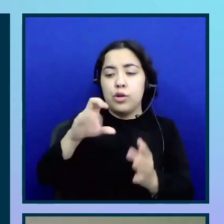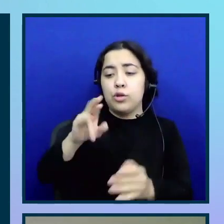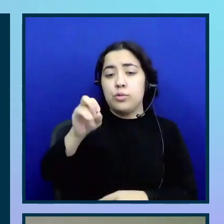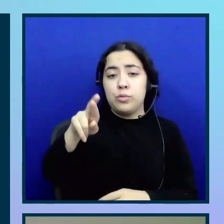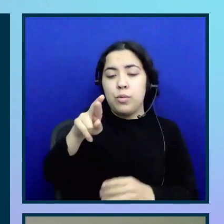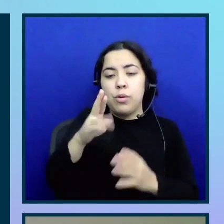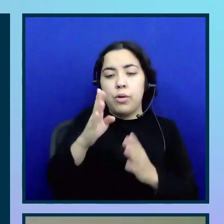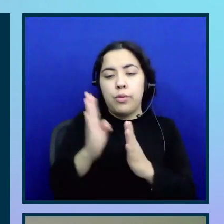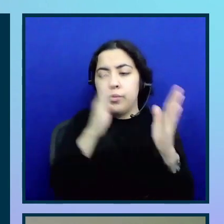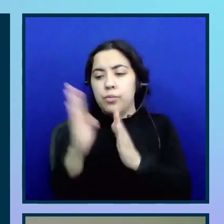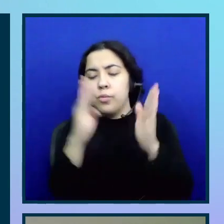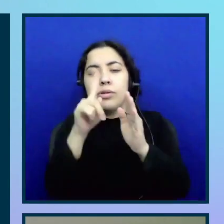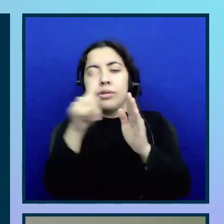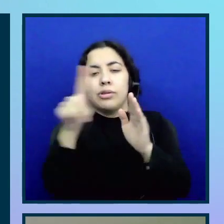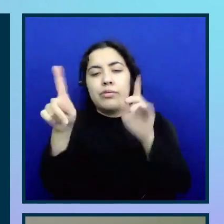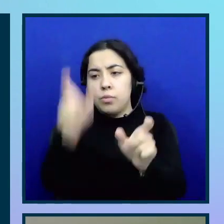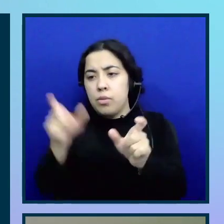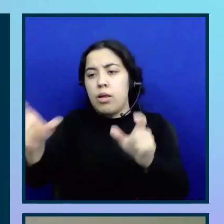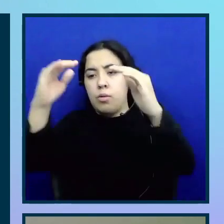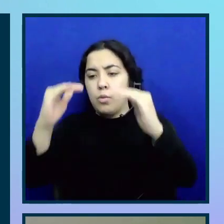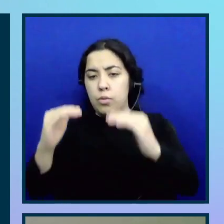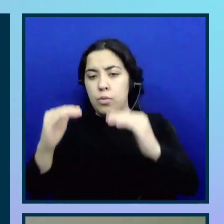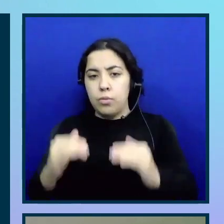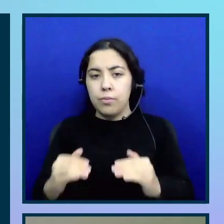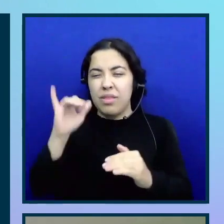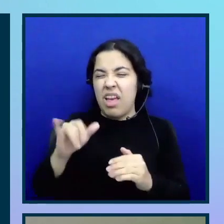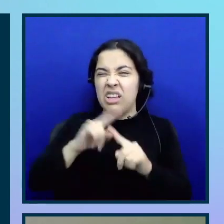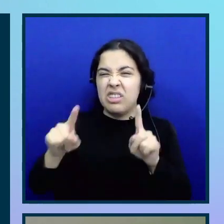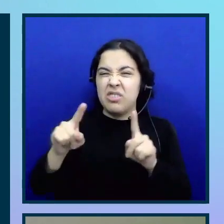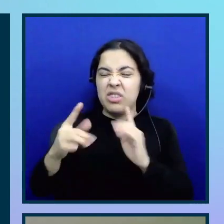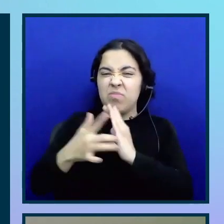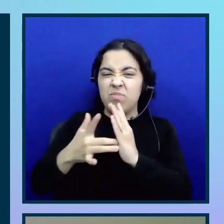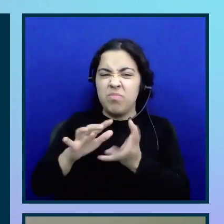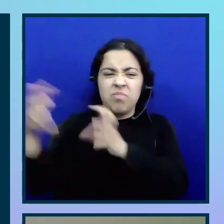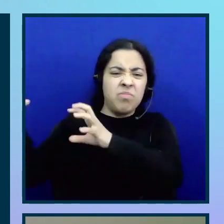like bugs with that will make somebody abandon the task very easily.